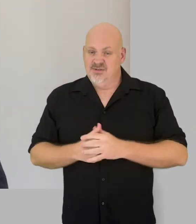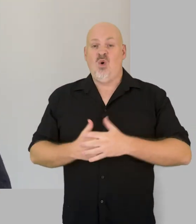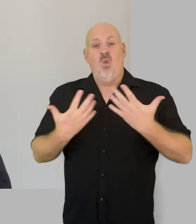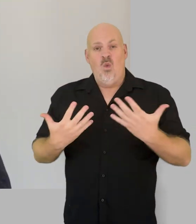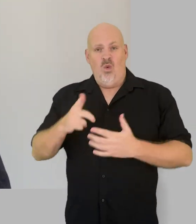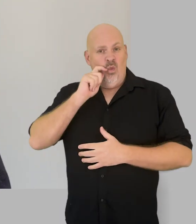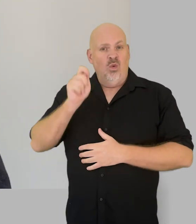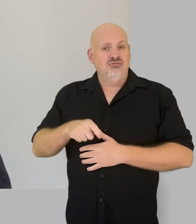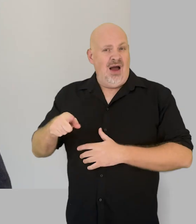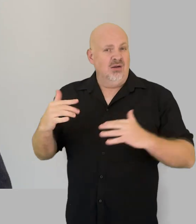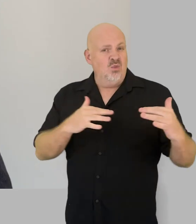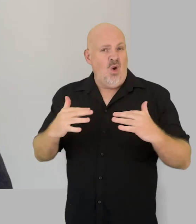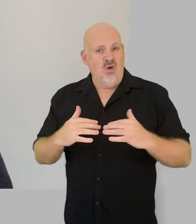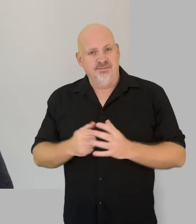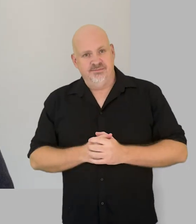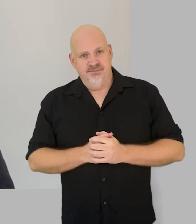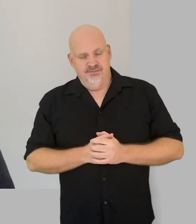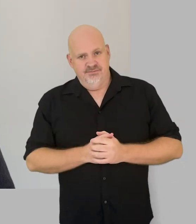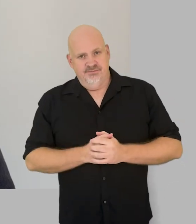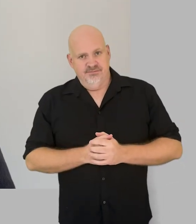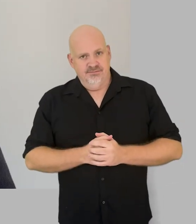that are strong and can serve the needs of the population.